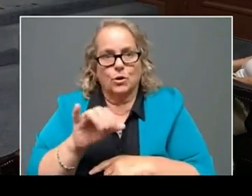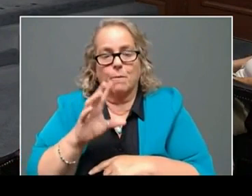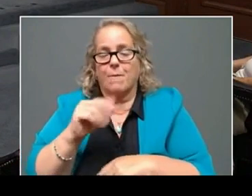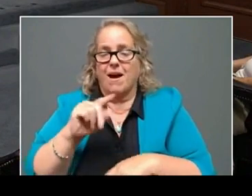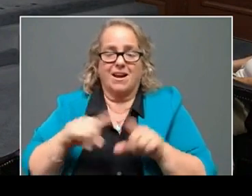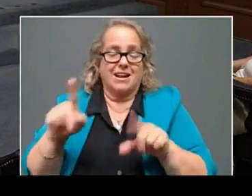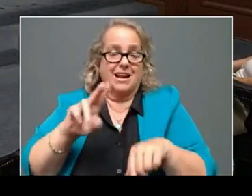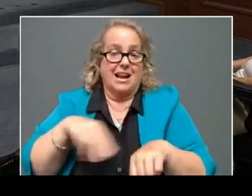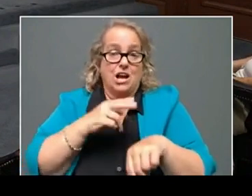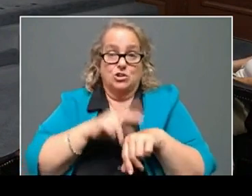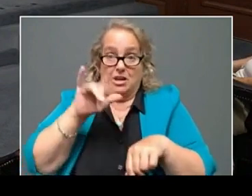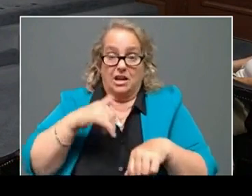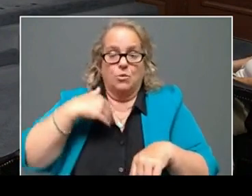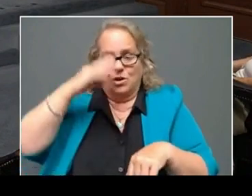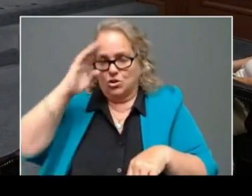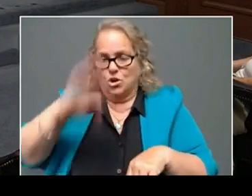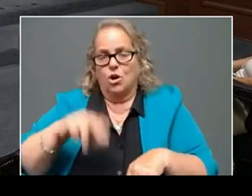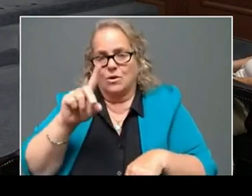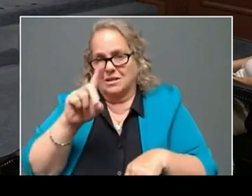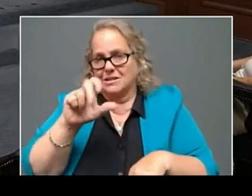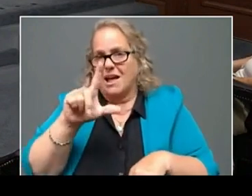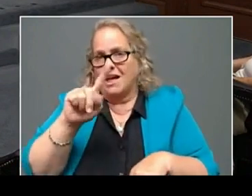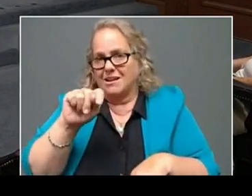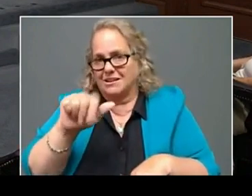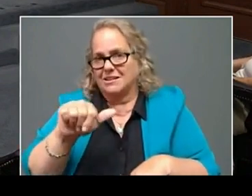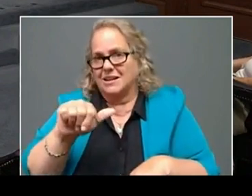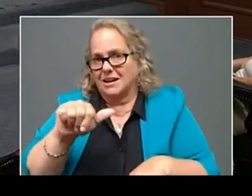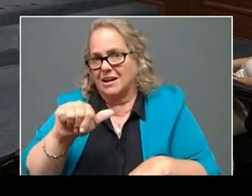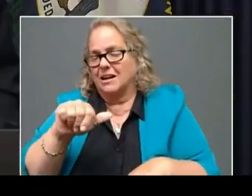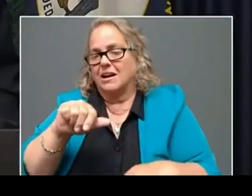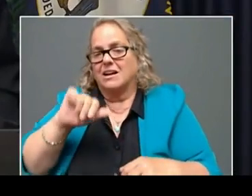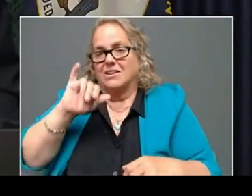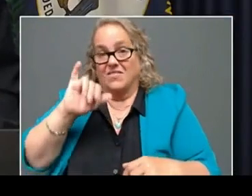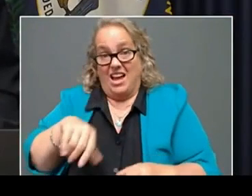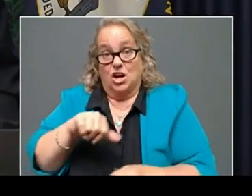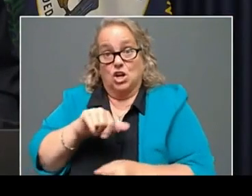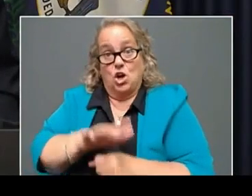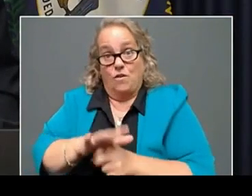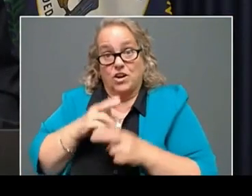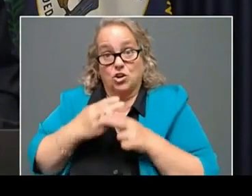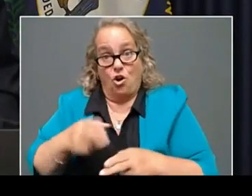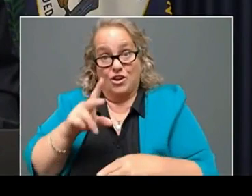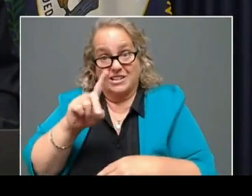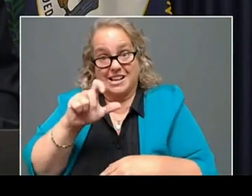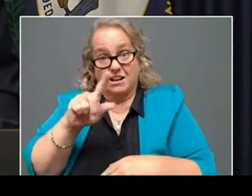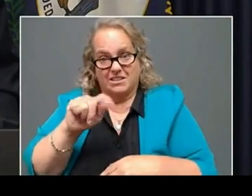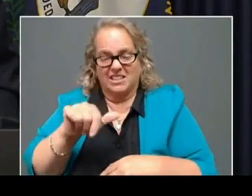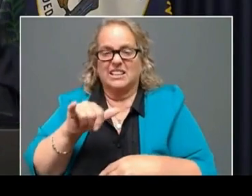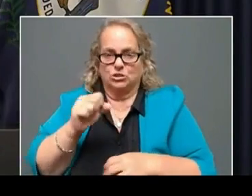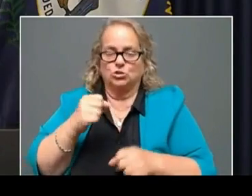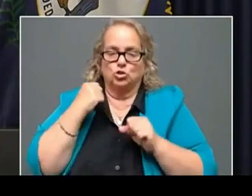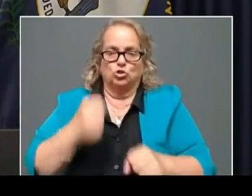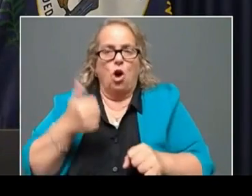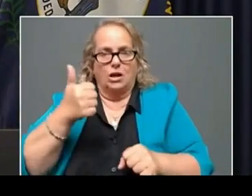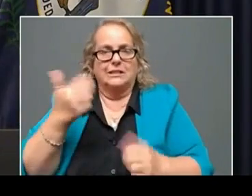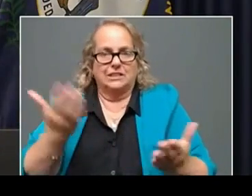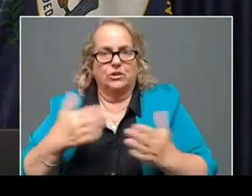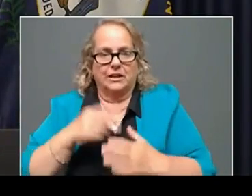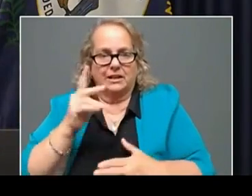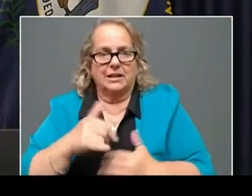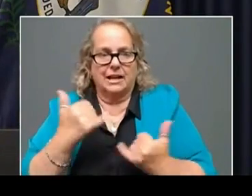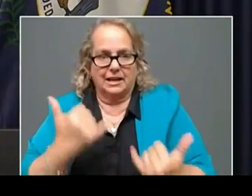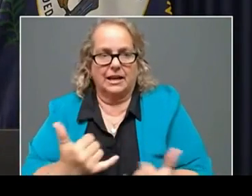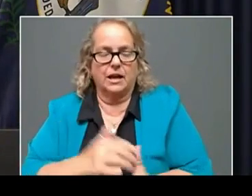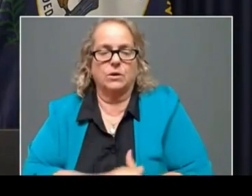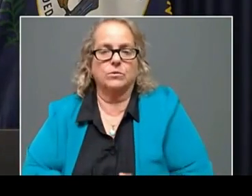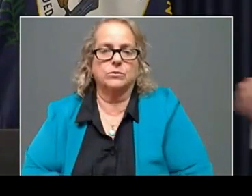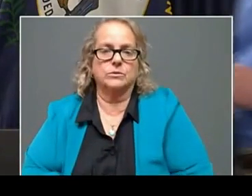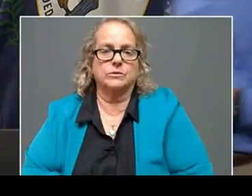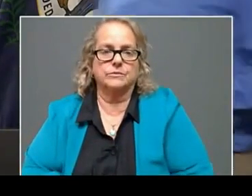variant is now. Uh the the dominant strain in Kentucky. Uh Yeah So Alex one